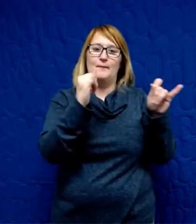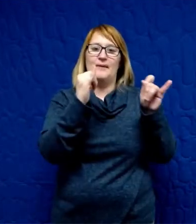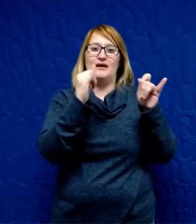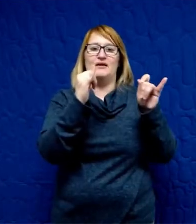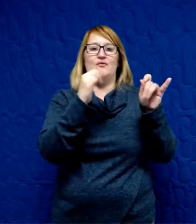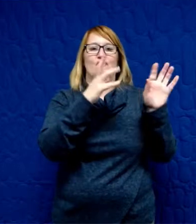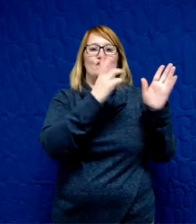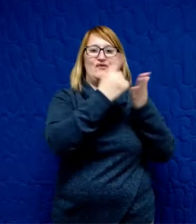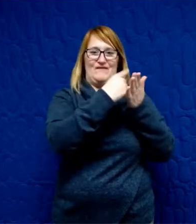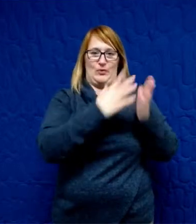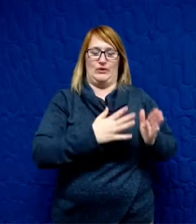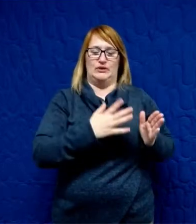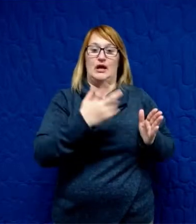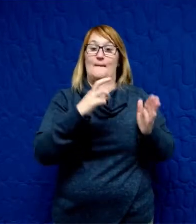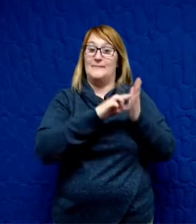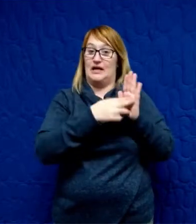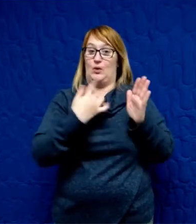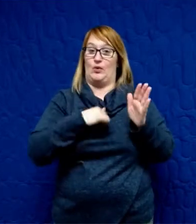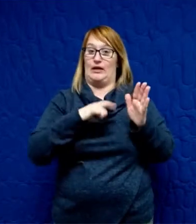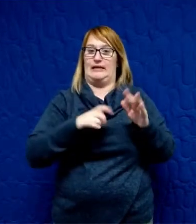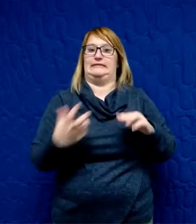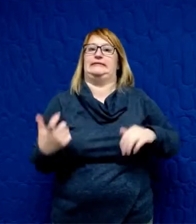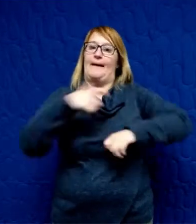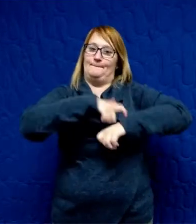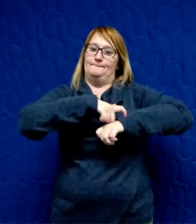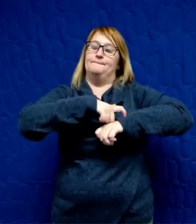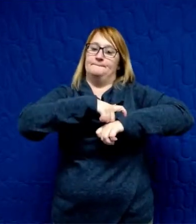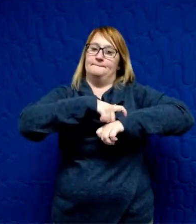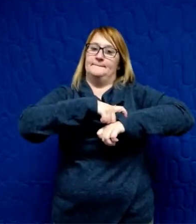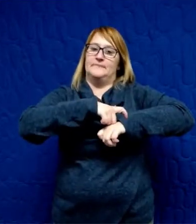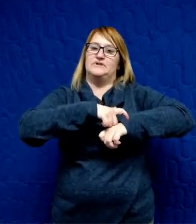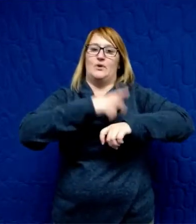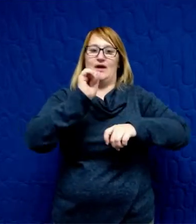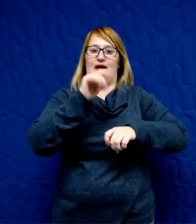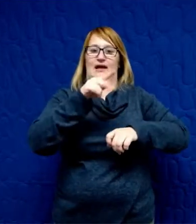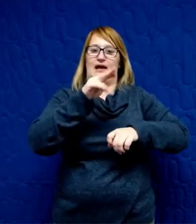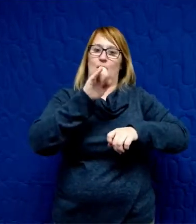takes place throughout the month of April and then in May we continue to